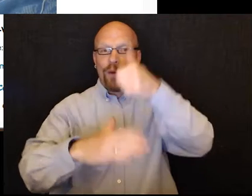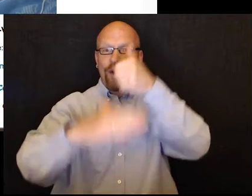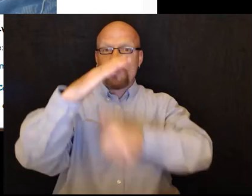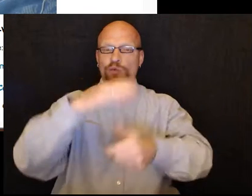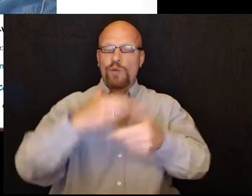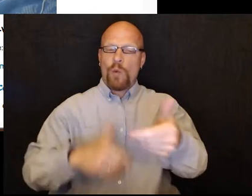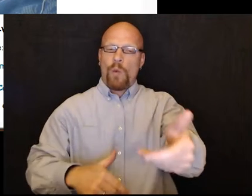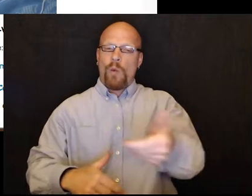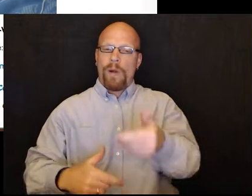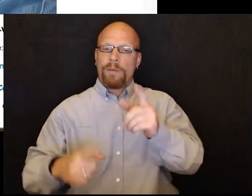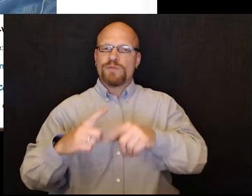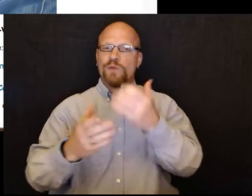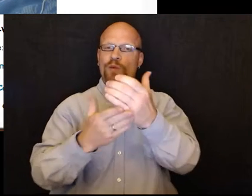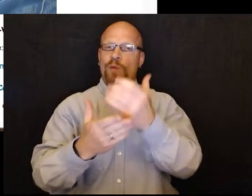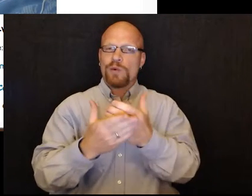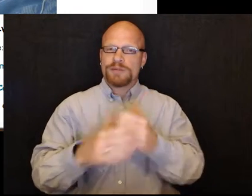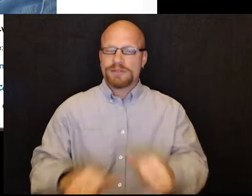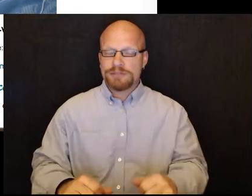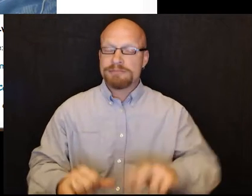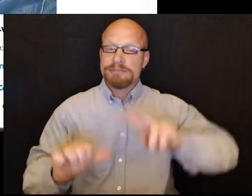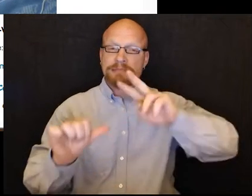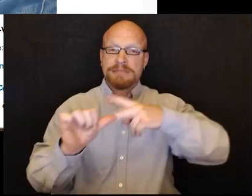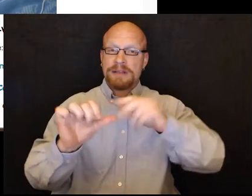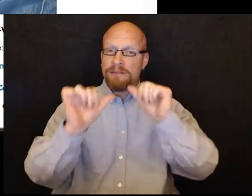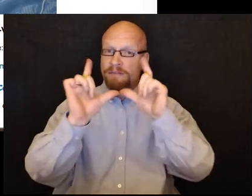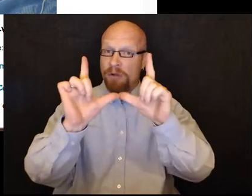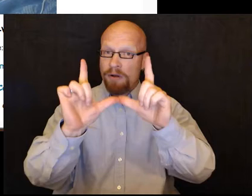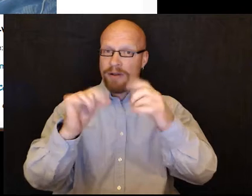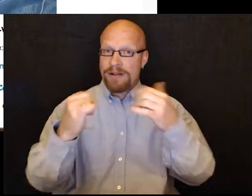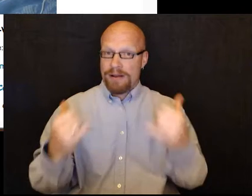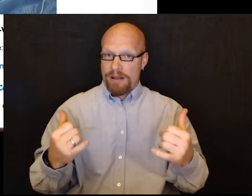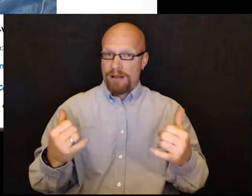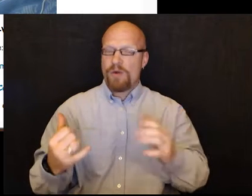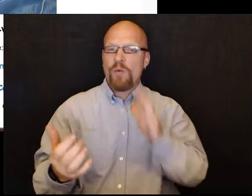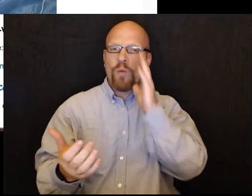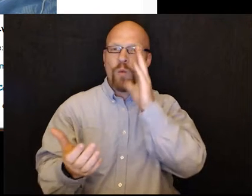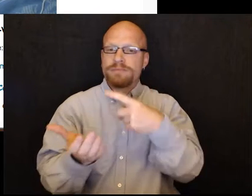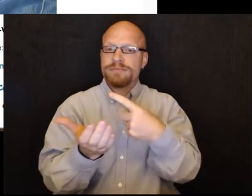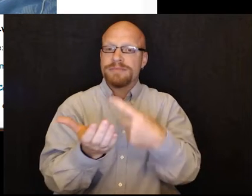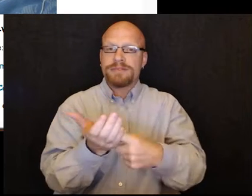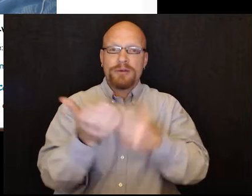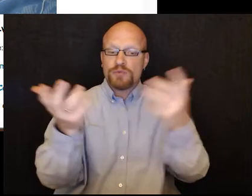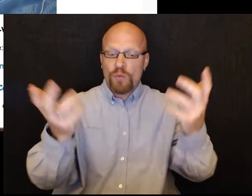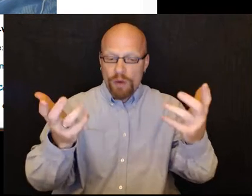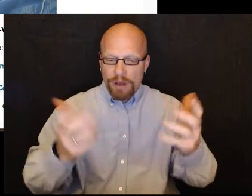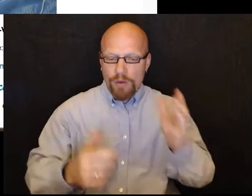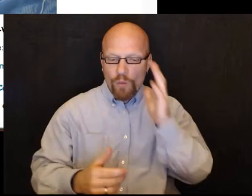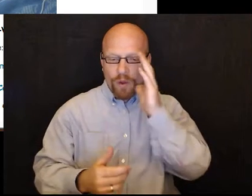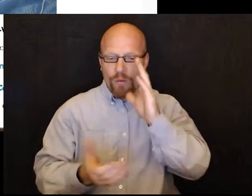well it's really under the welcome section for welcome to the course in the